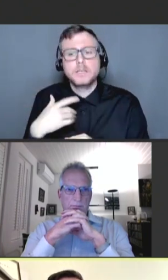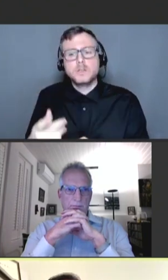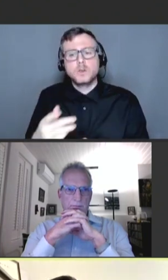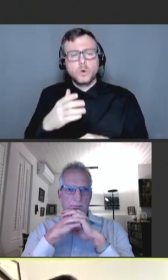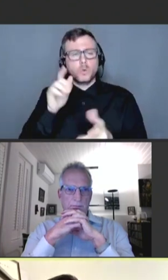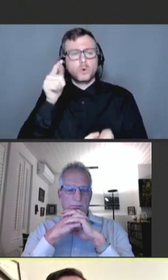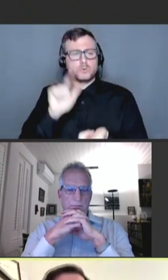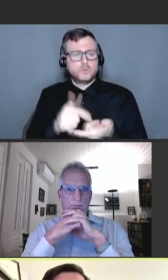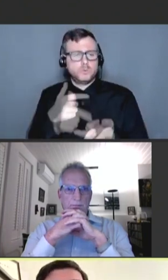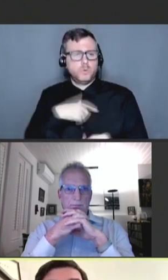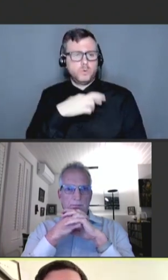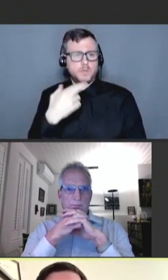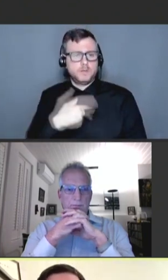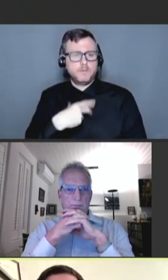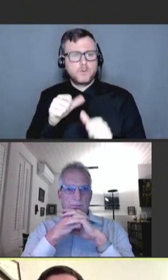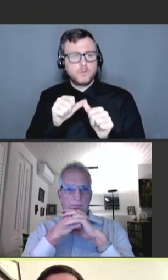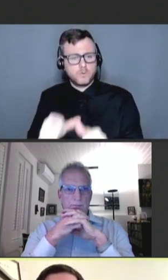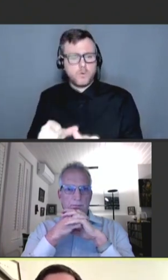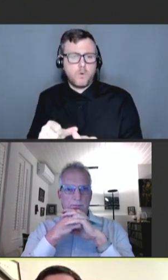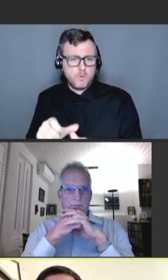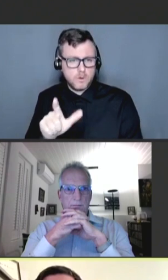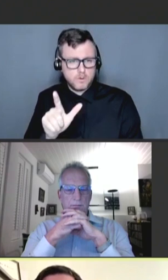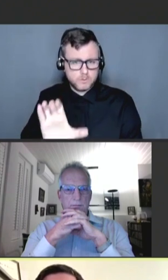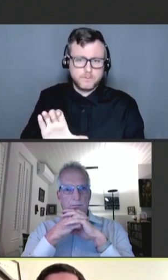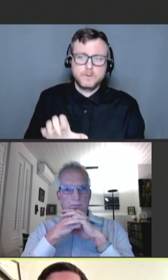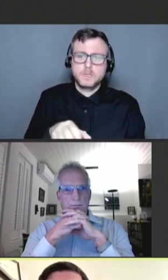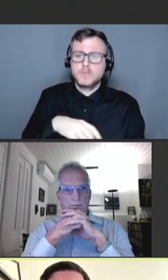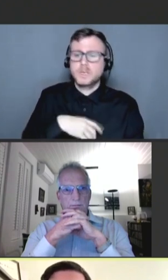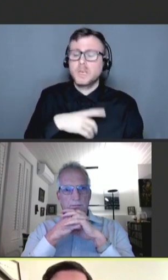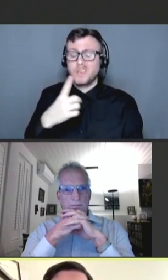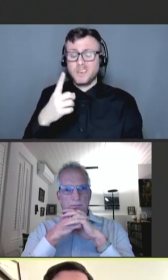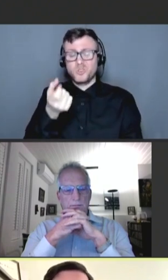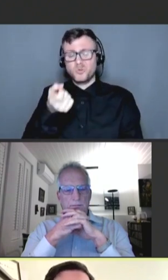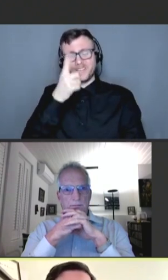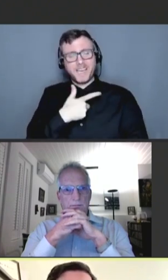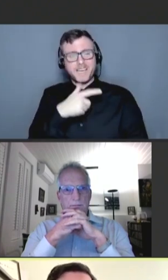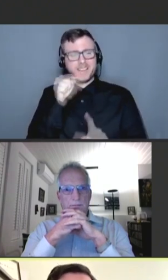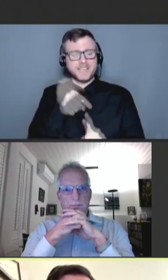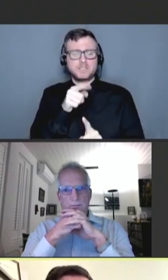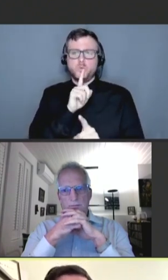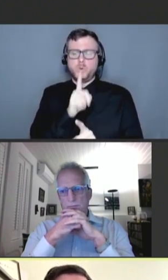We're aware of the -- this is really an evolving, you know, field. There are a lot of people working